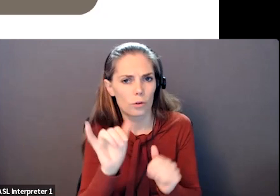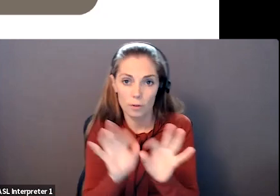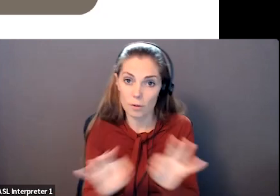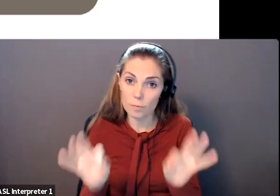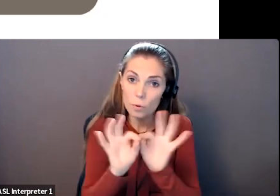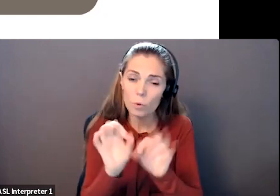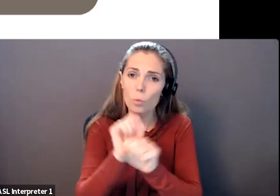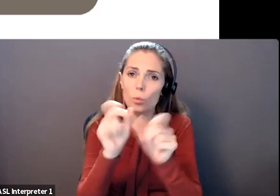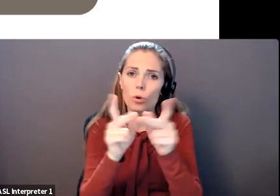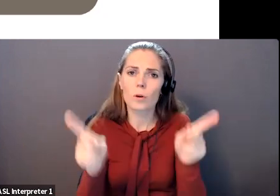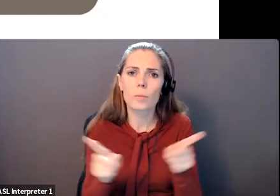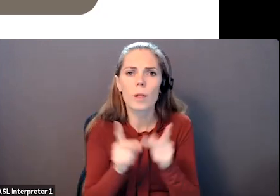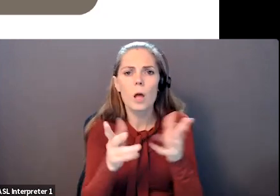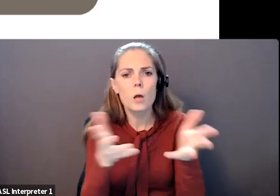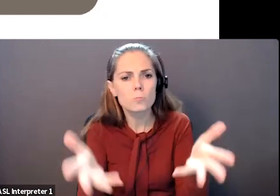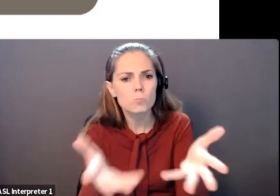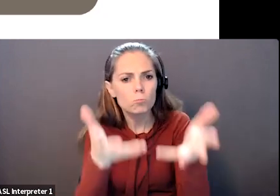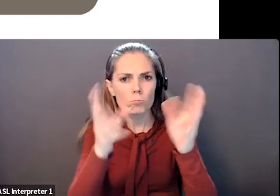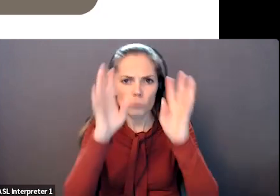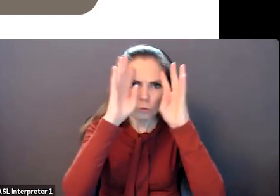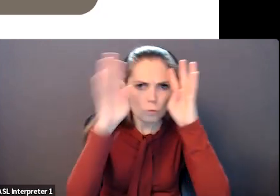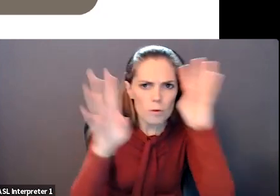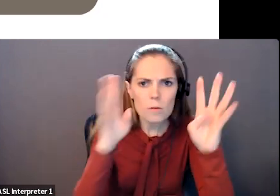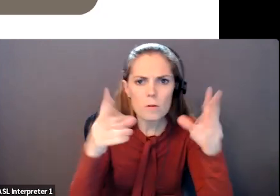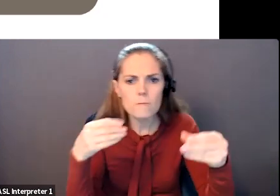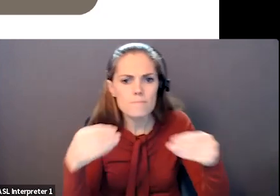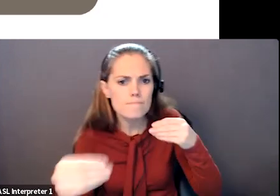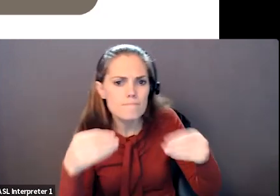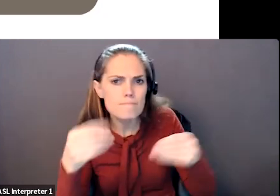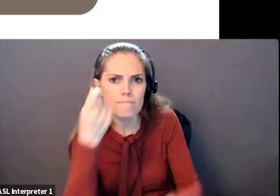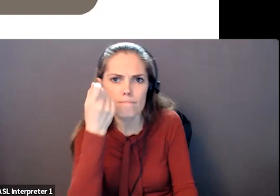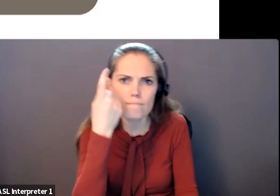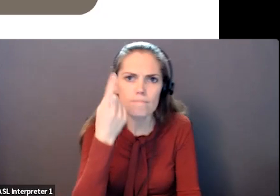trusting environment we're having a lot of success in finding modified and gradual return to work